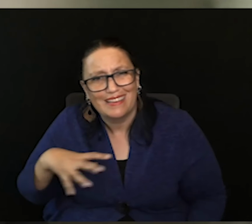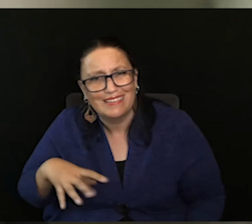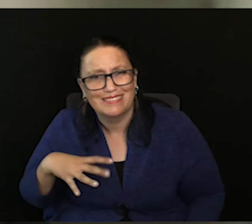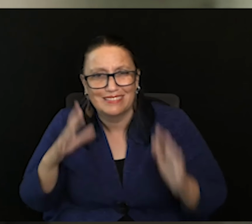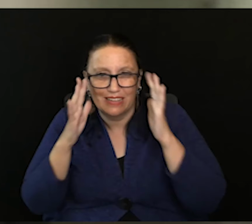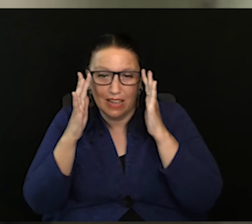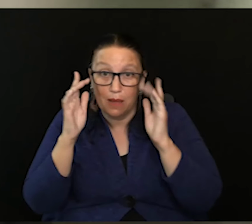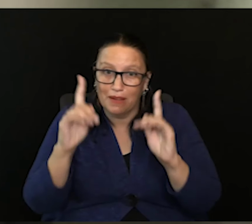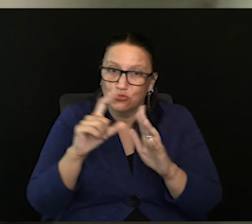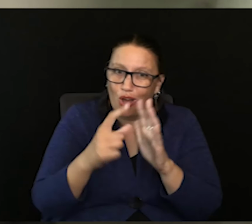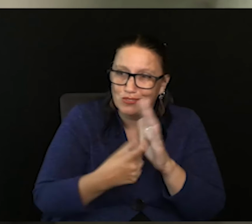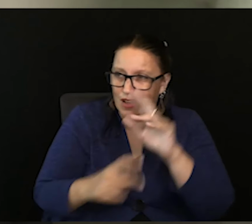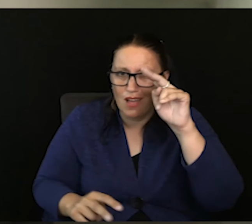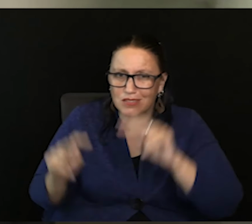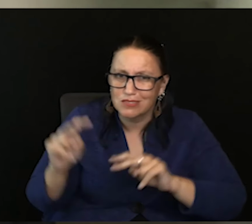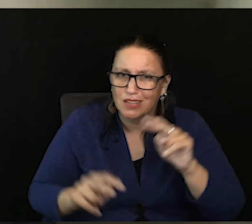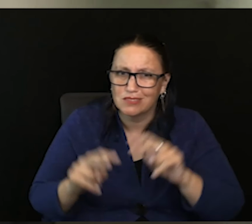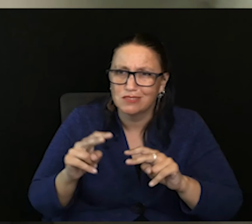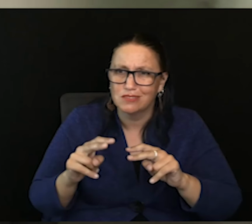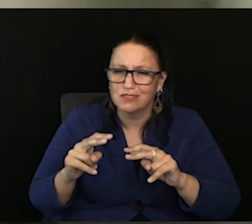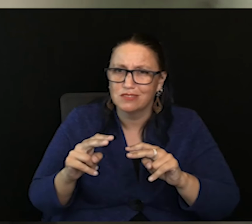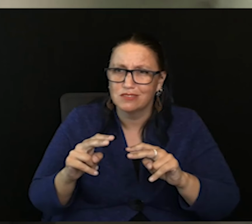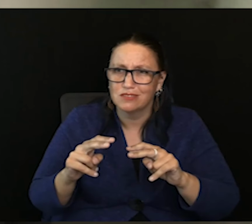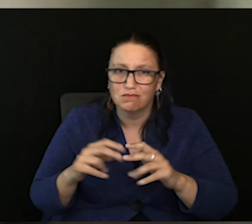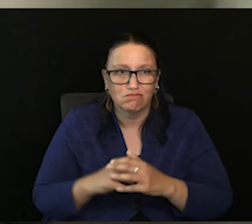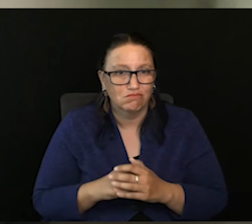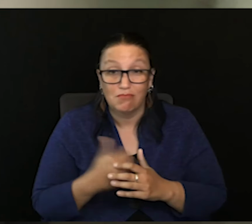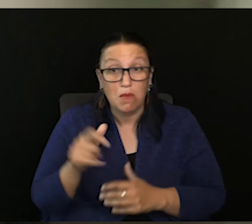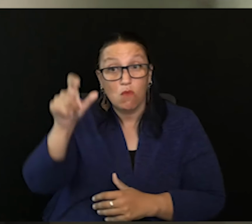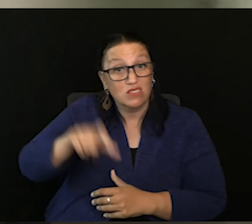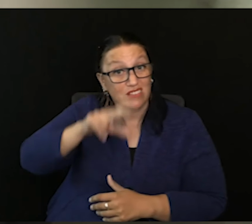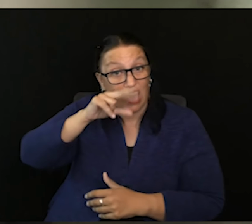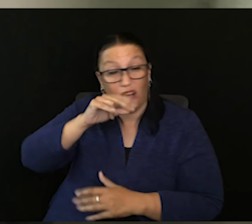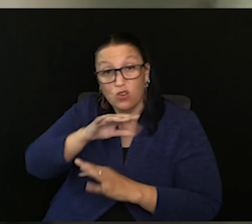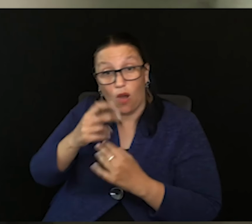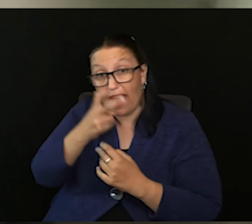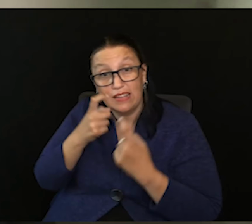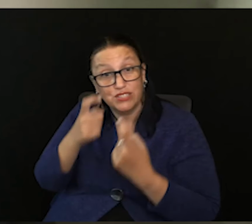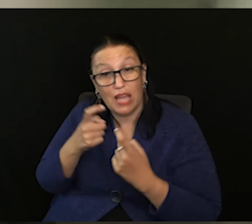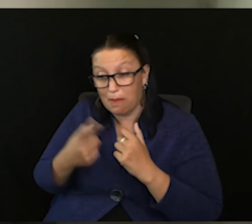But that's why having a medical practitioner assess and it could be somebody who is younger, who is immunocompromised.